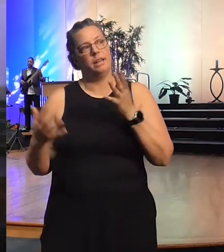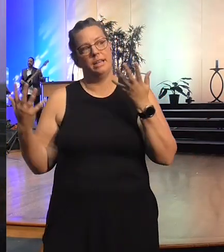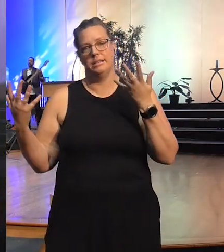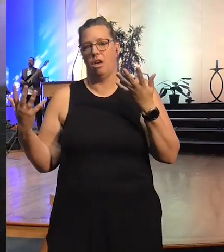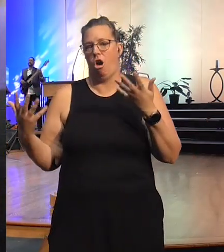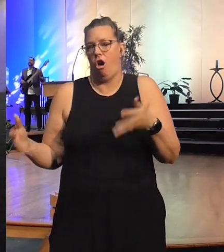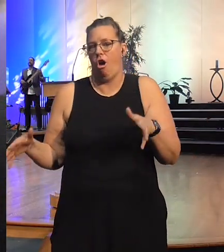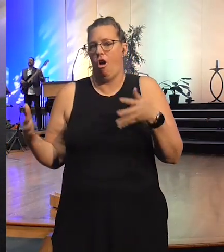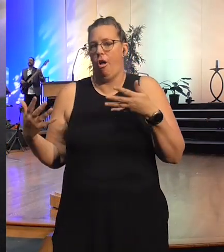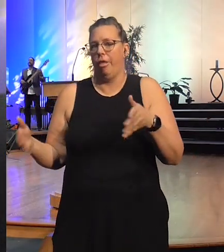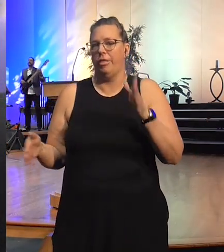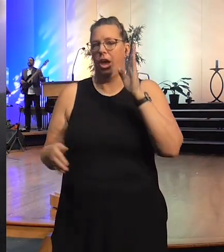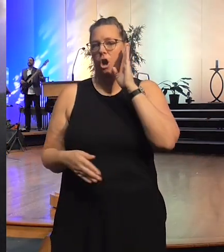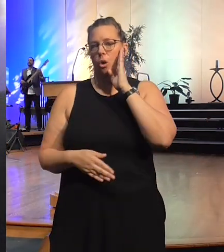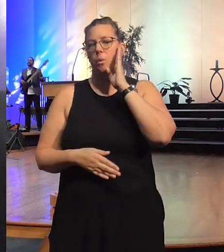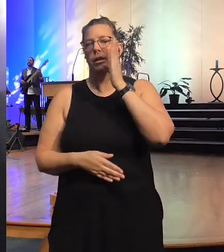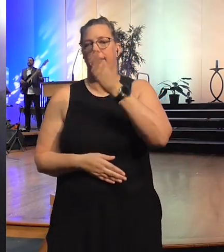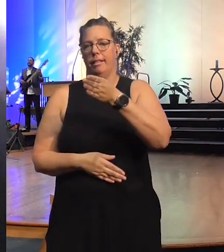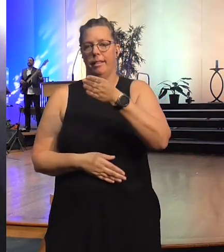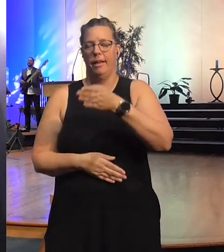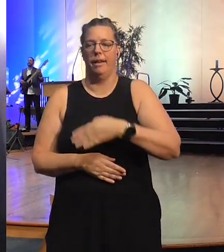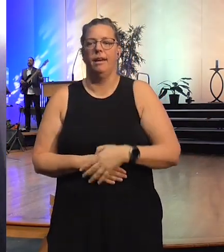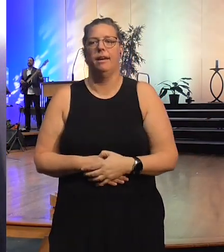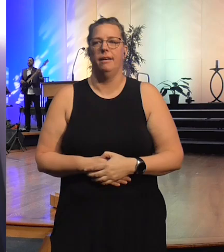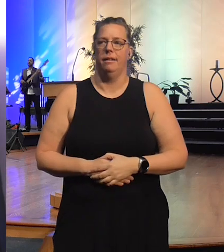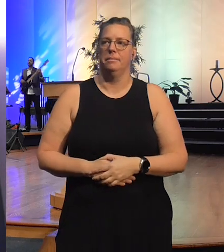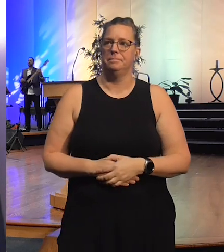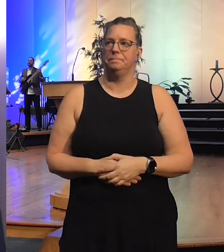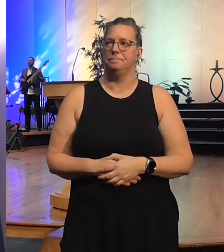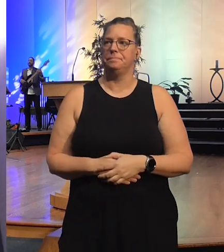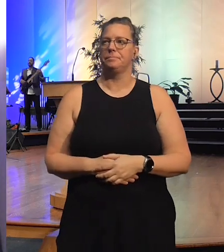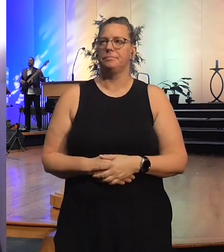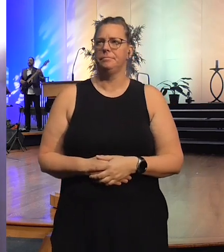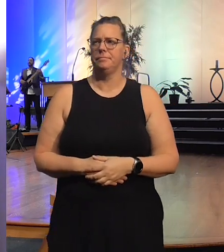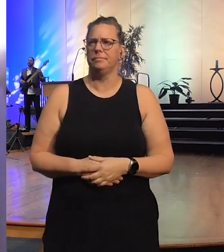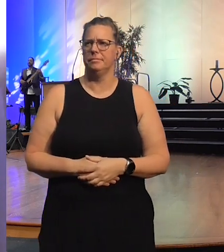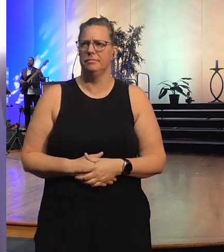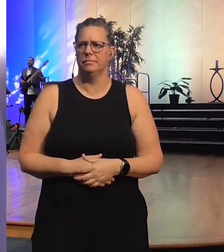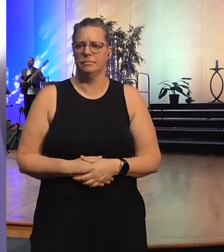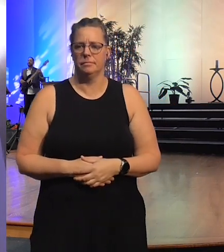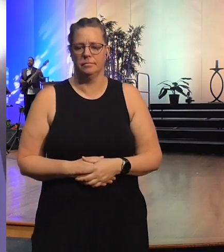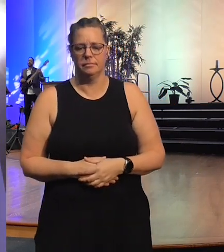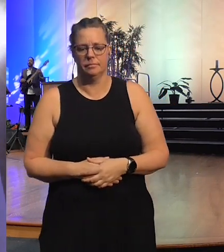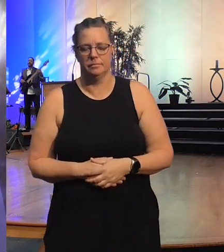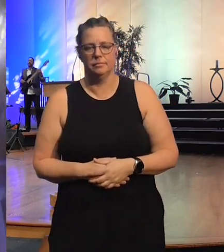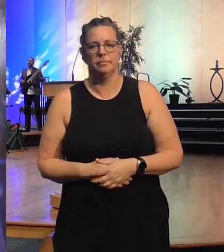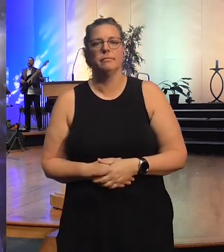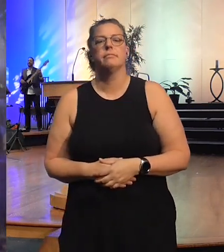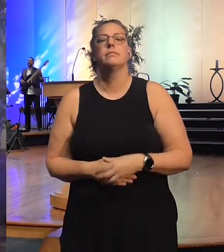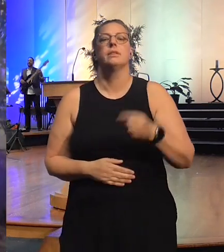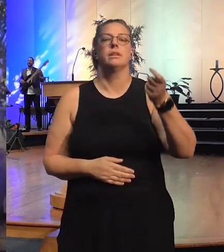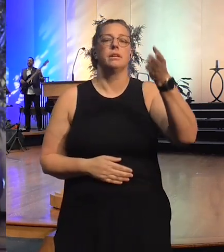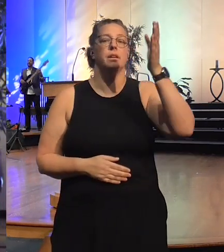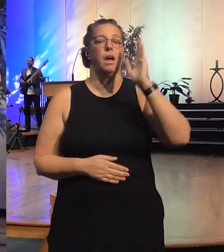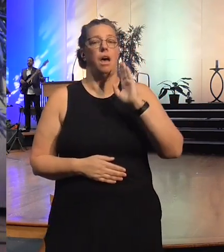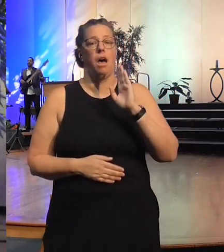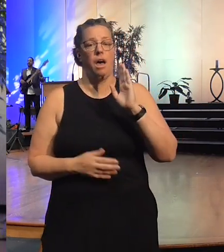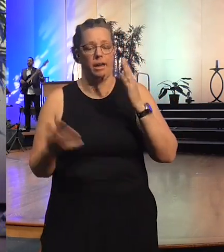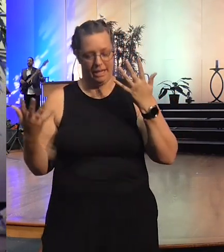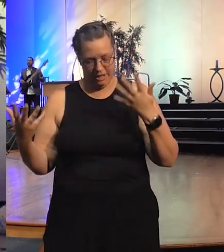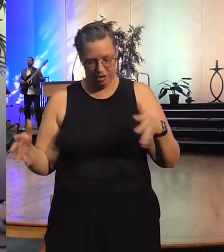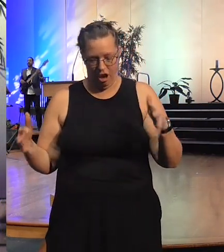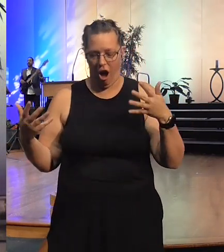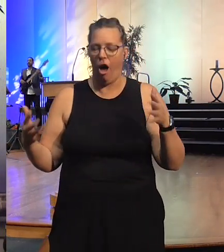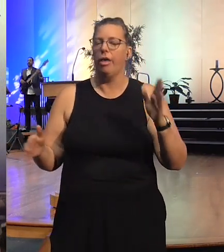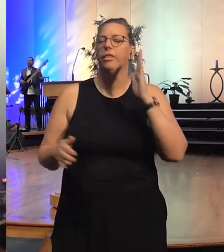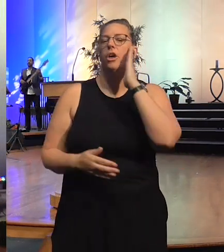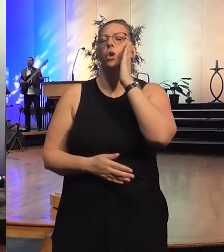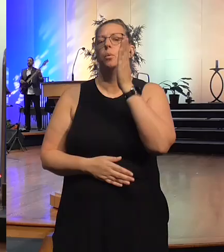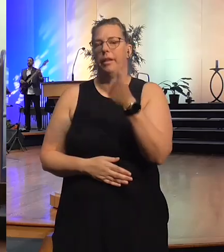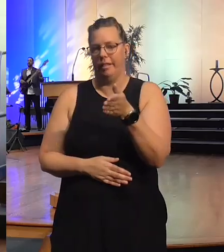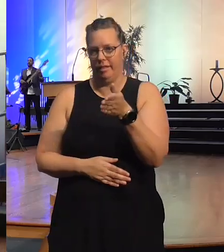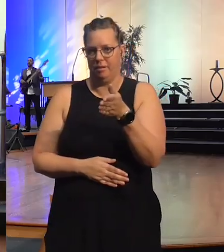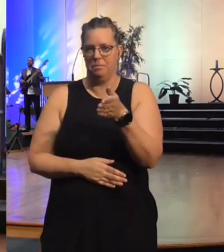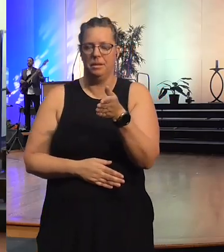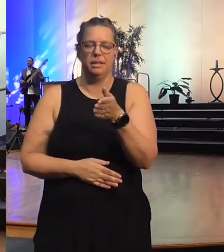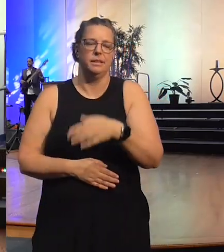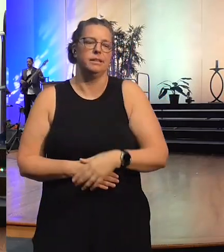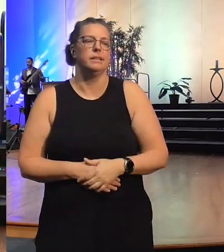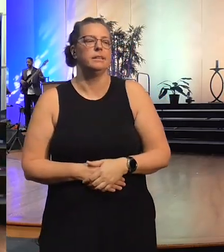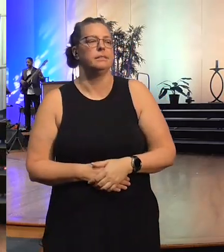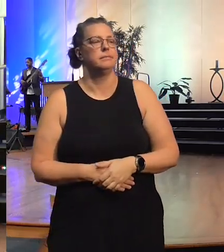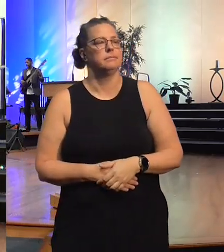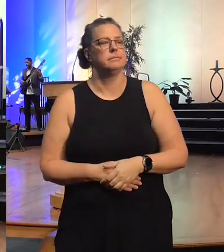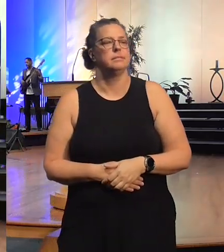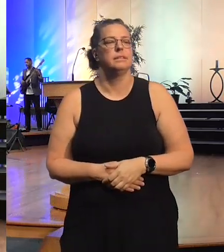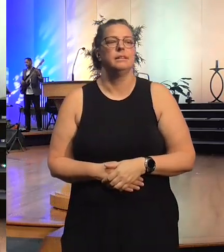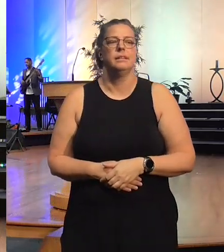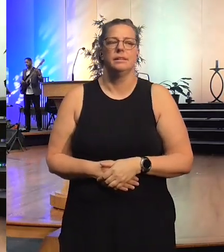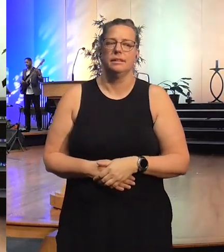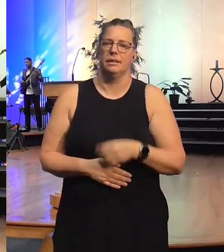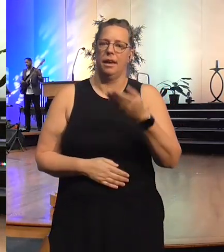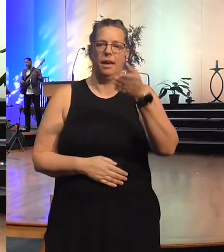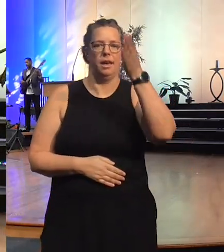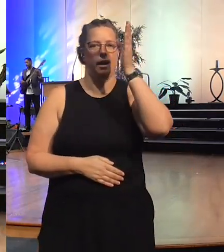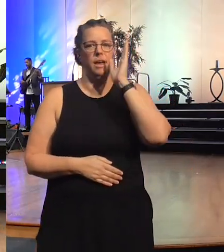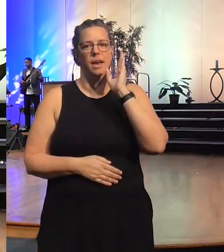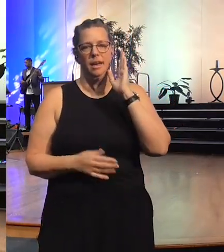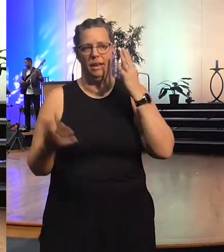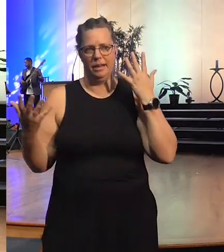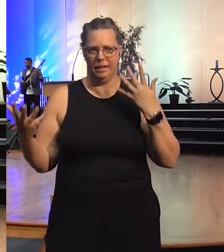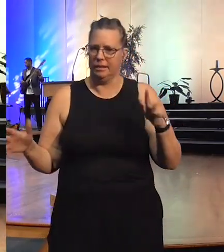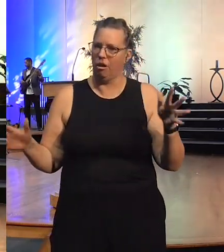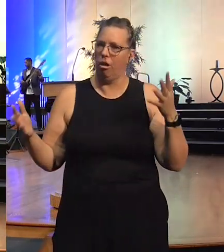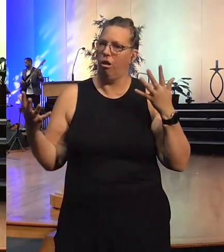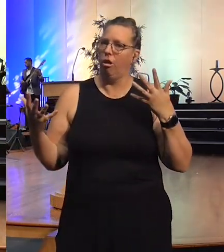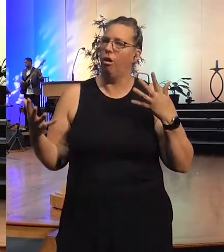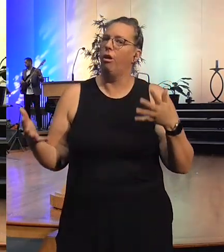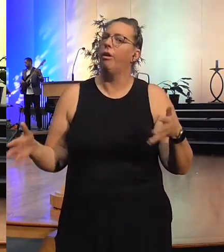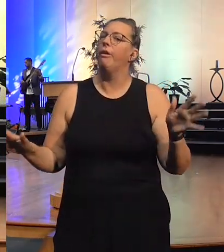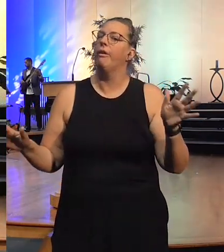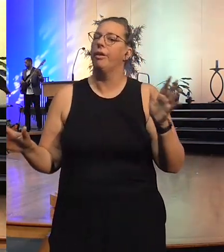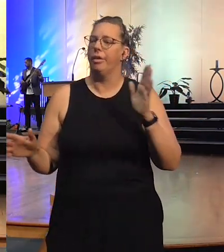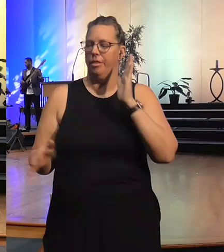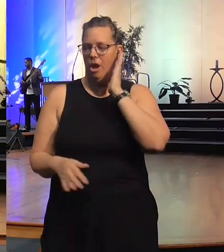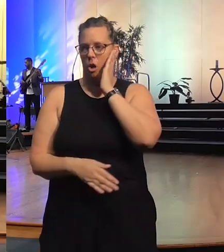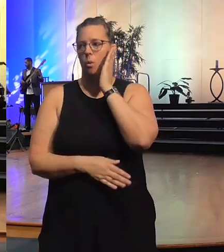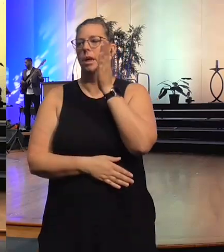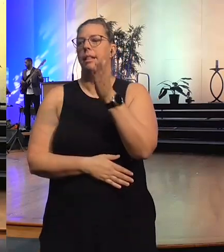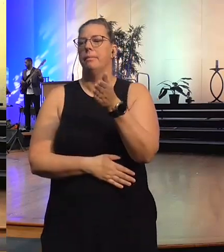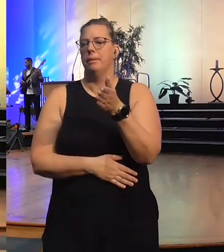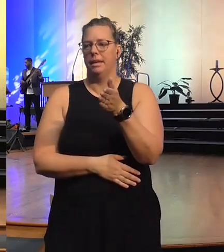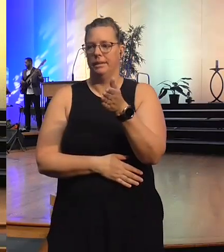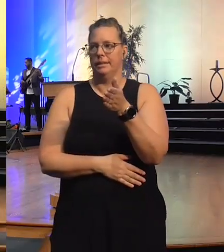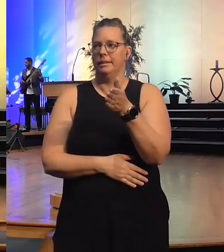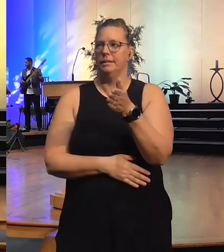is all there will ever be God is all there will ever be God is all there will ever